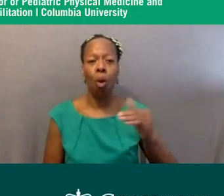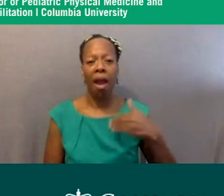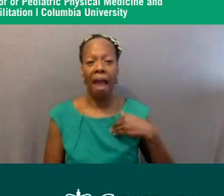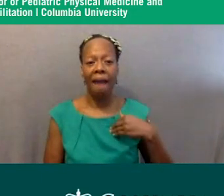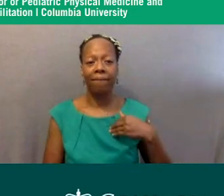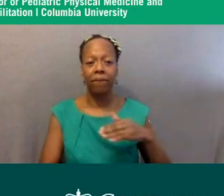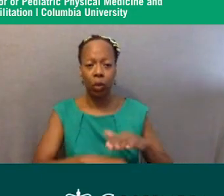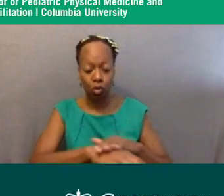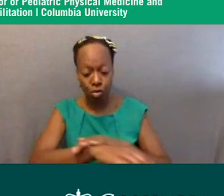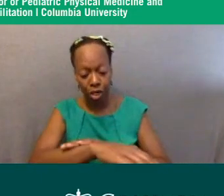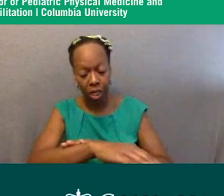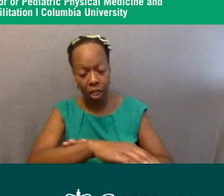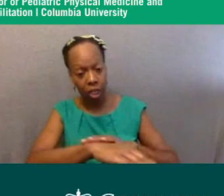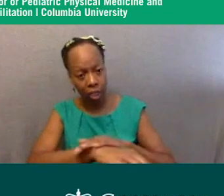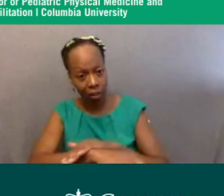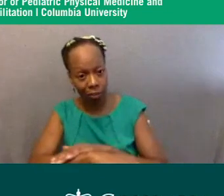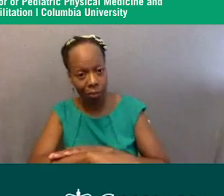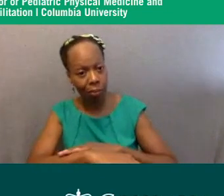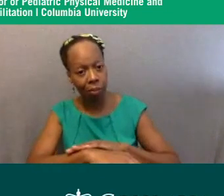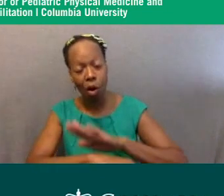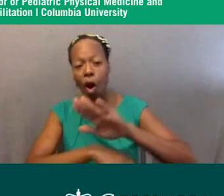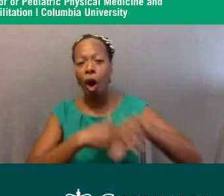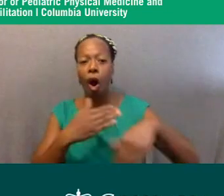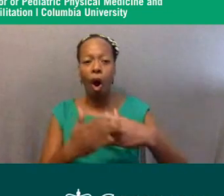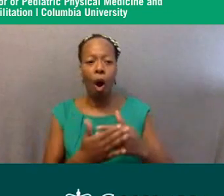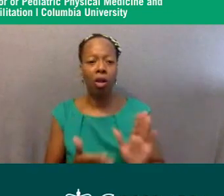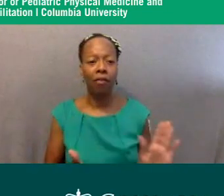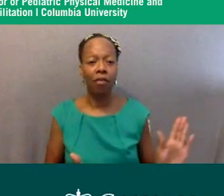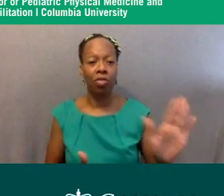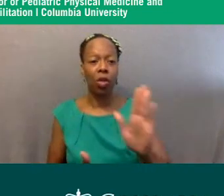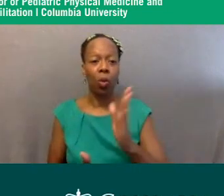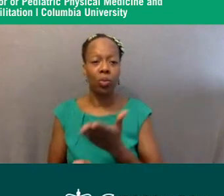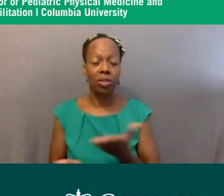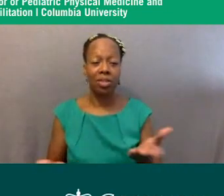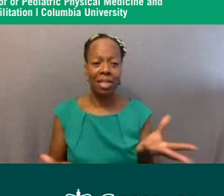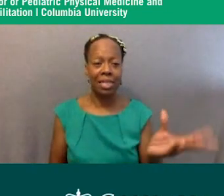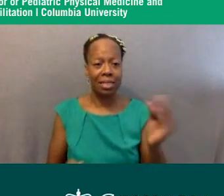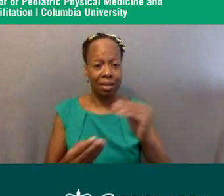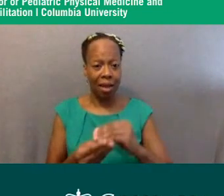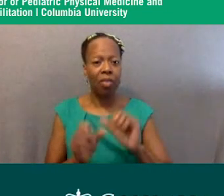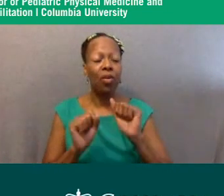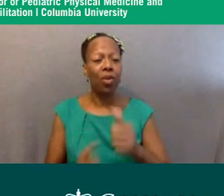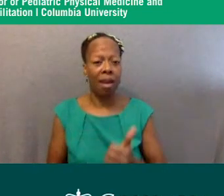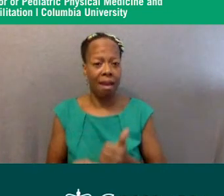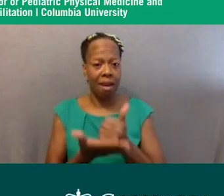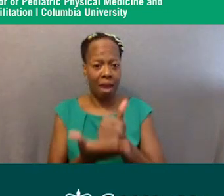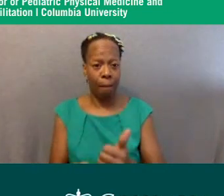didn't show the evidence, but some study did show that whole body vibration does decrease spasticity too.